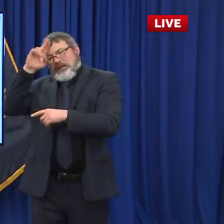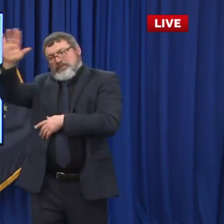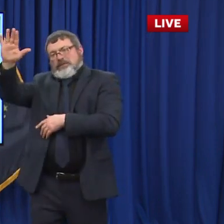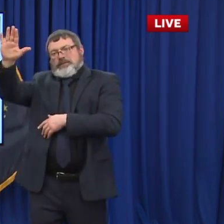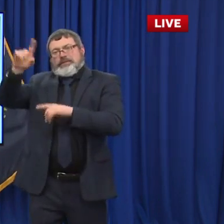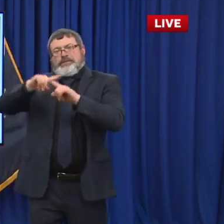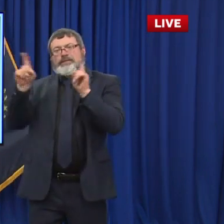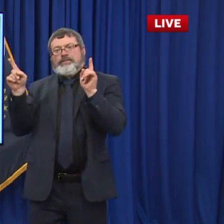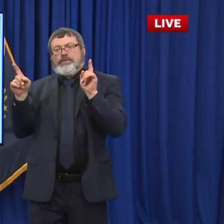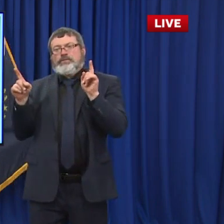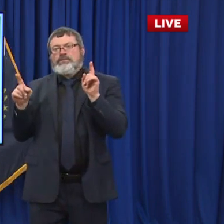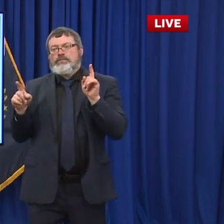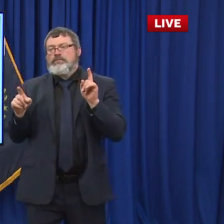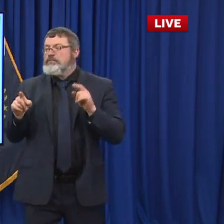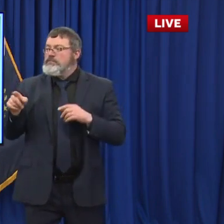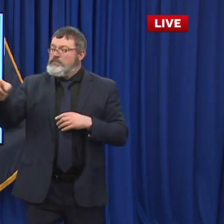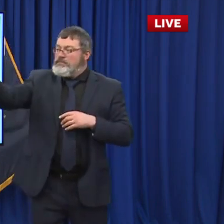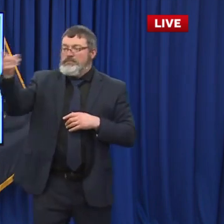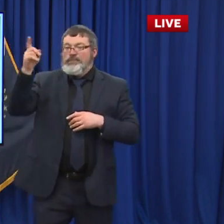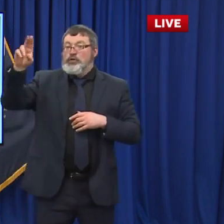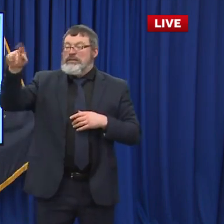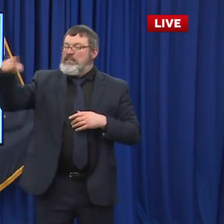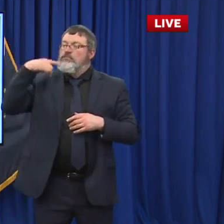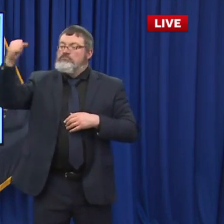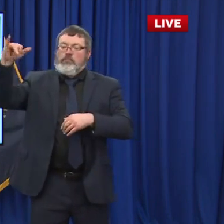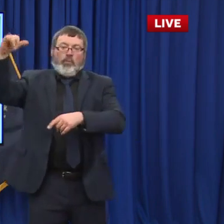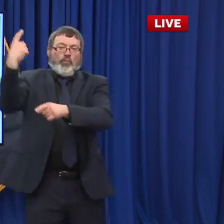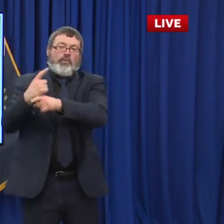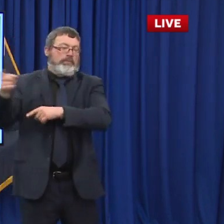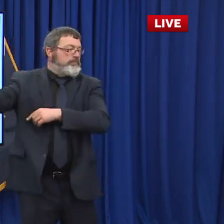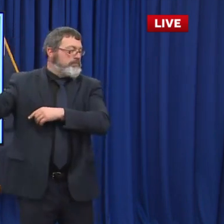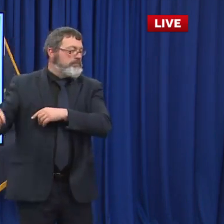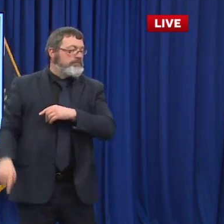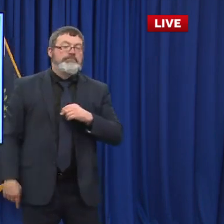THANK YOU.